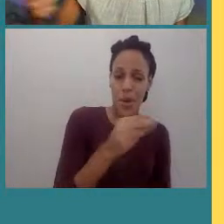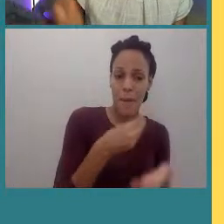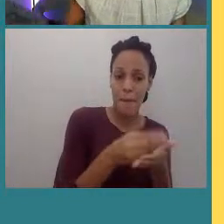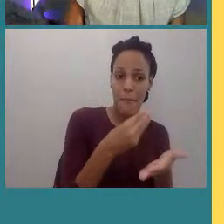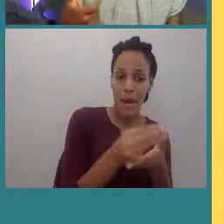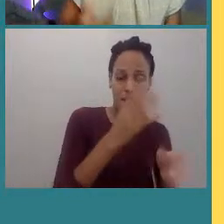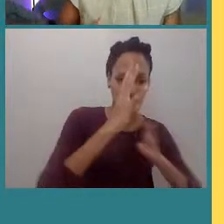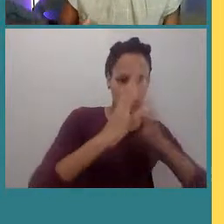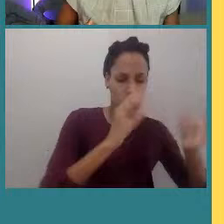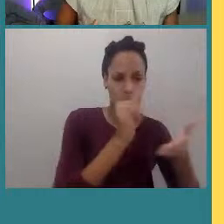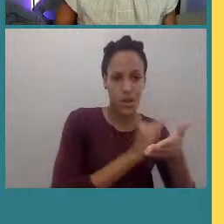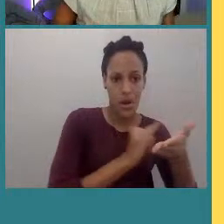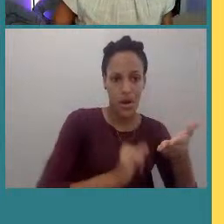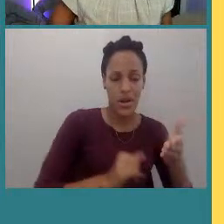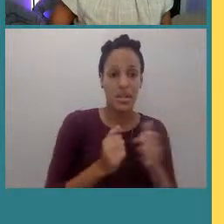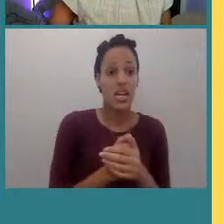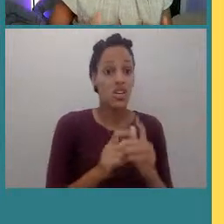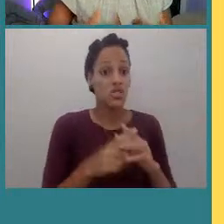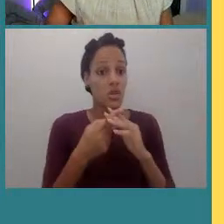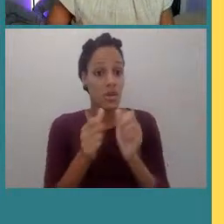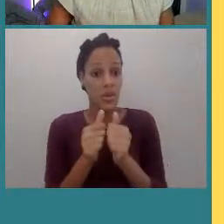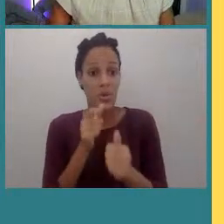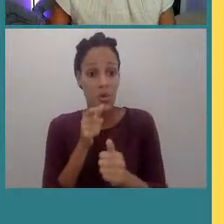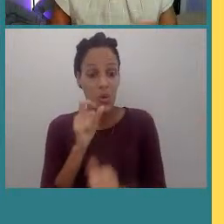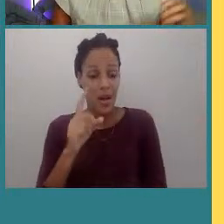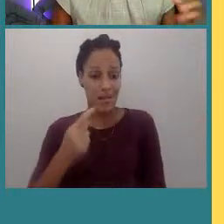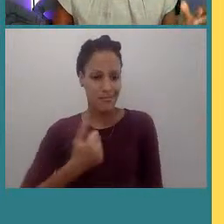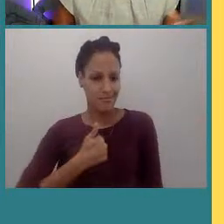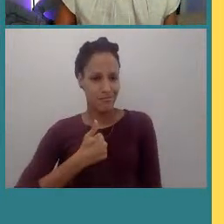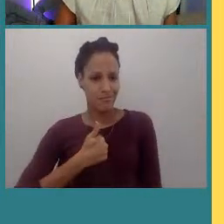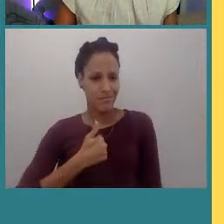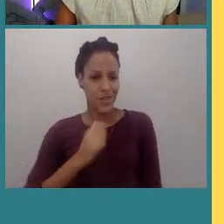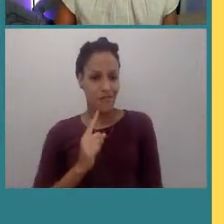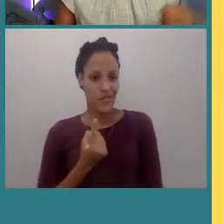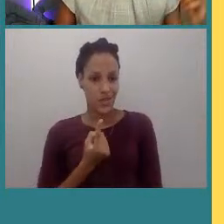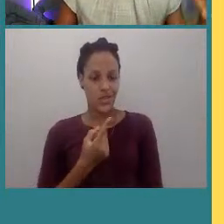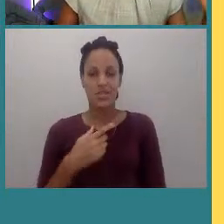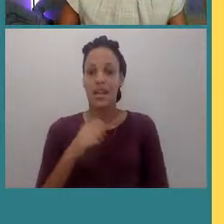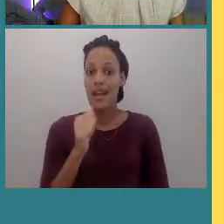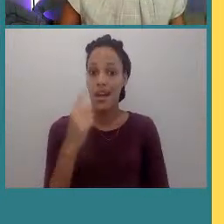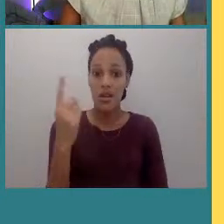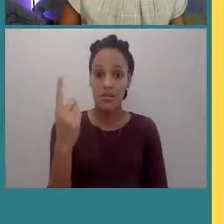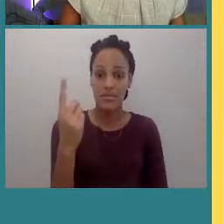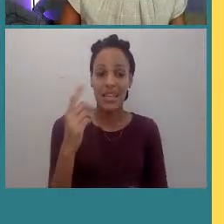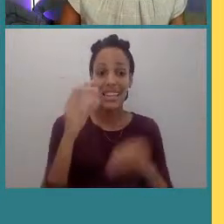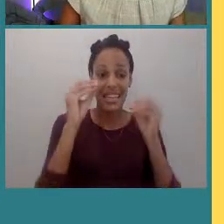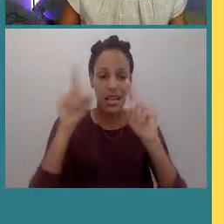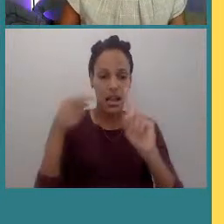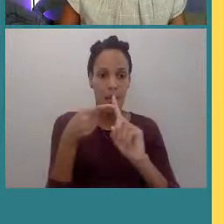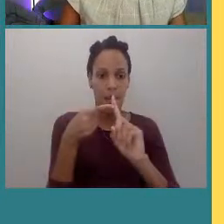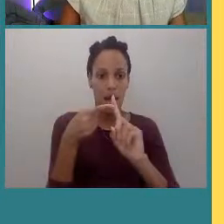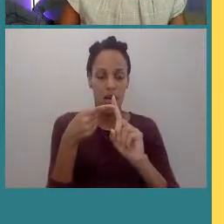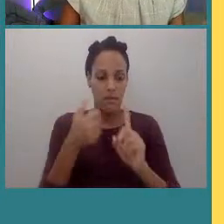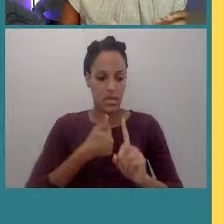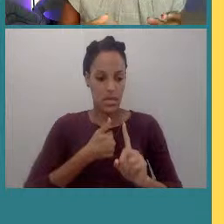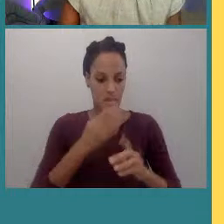It starts first with us, thinking of ourselves not just as a creative but a creative entrepreneur,